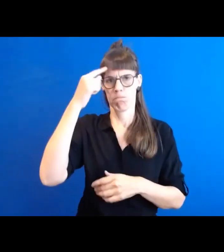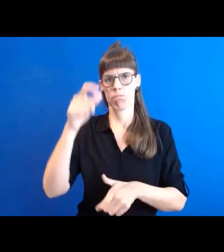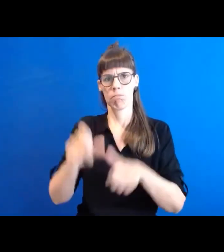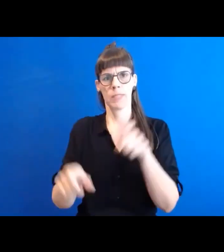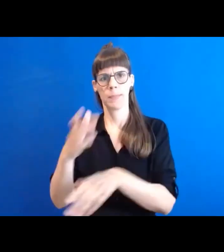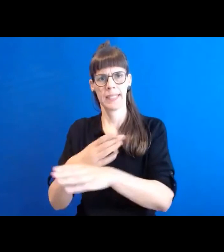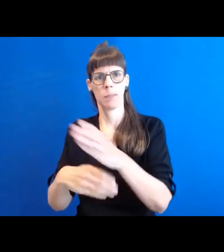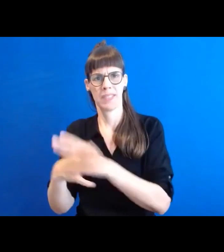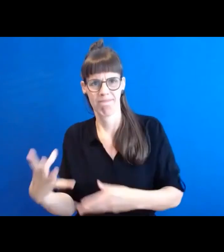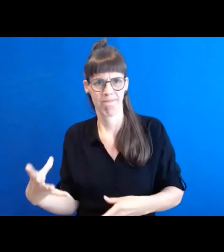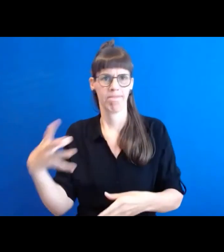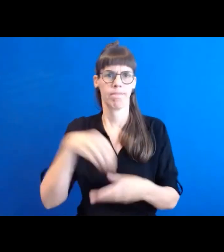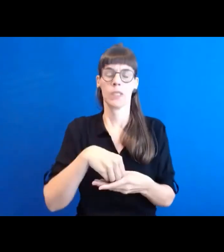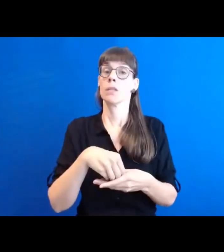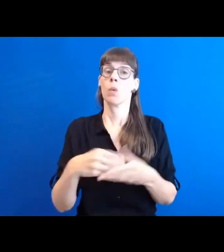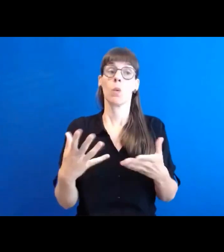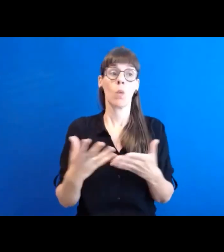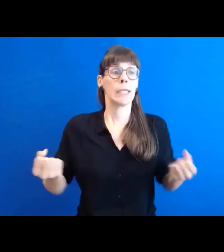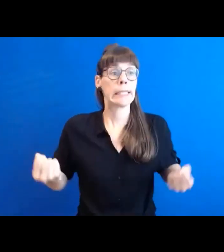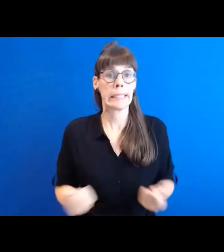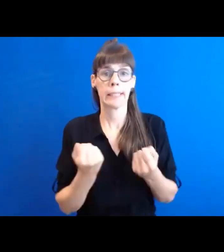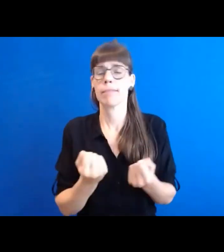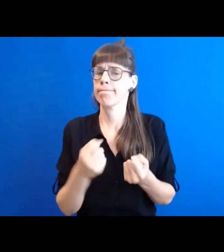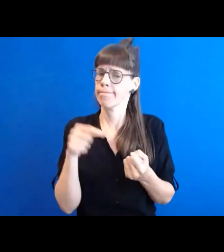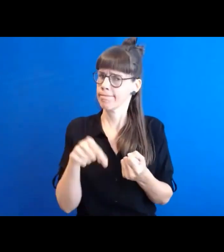disabilities and the need for us all to really